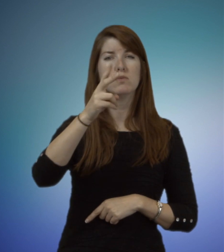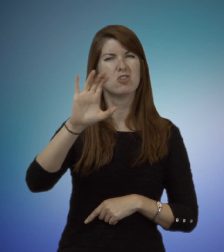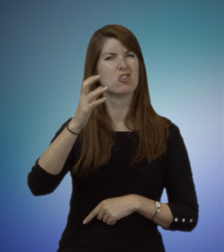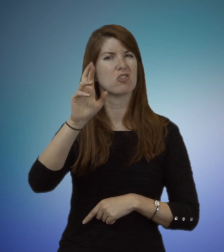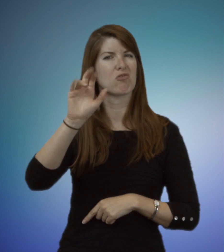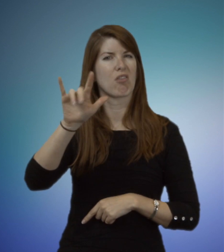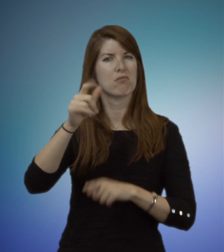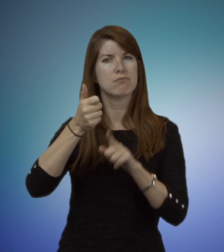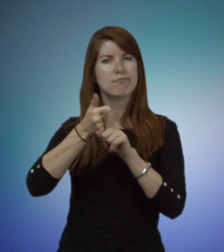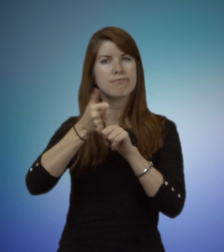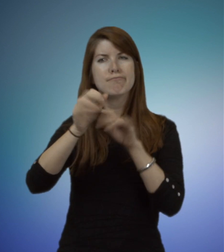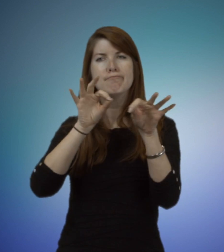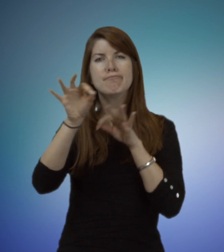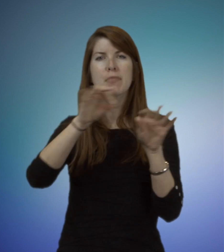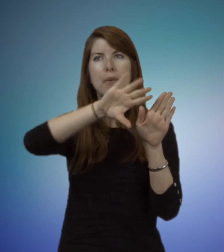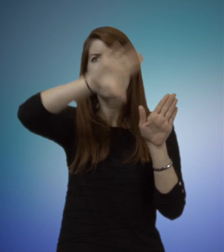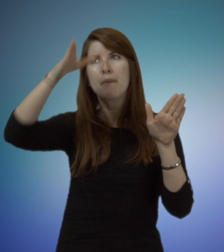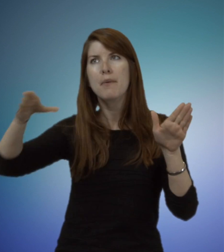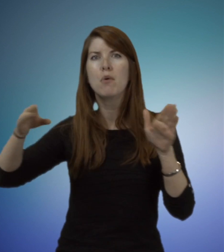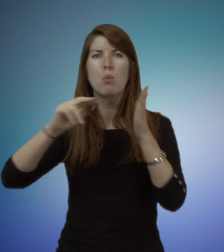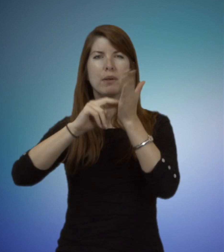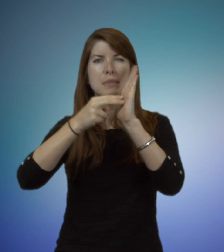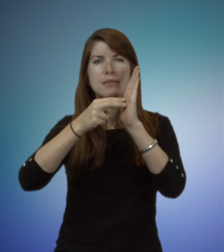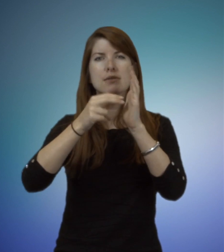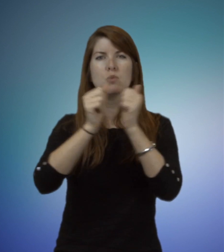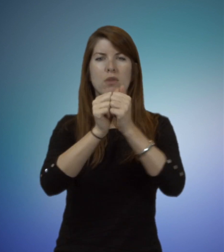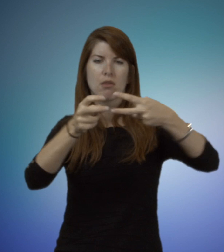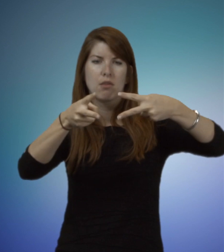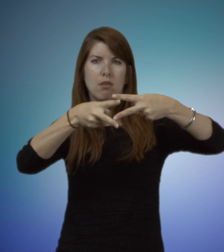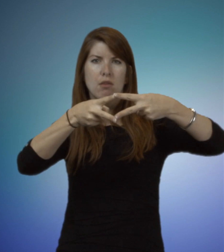to discuss what normative data means and what standardization means.